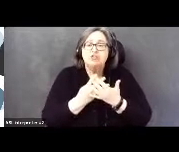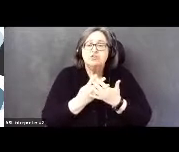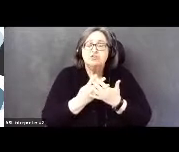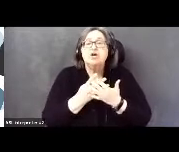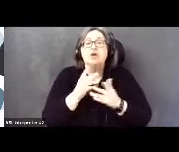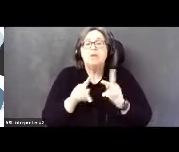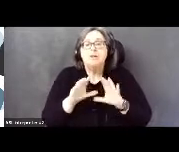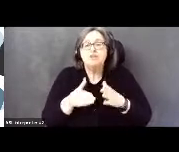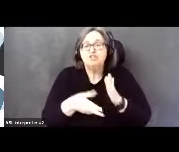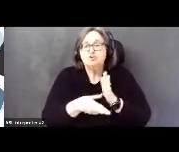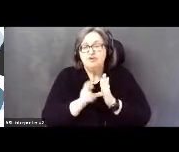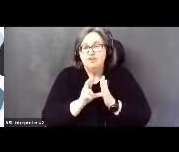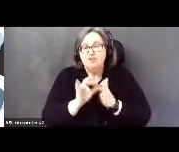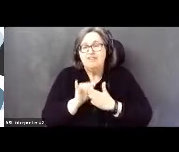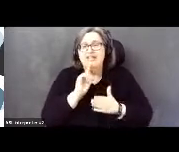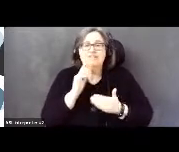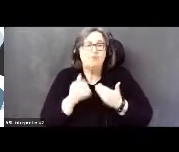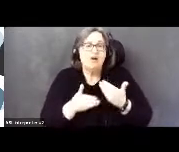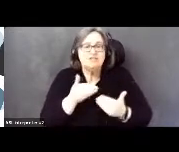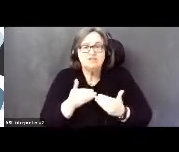That's usually a process where prosecutors